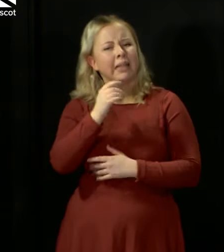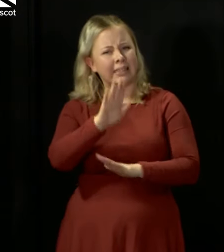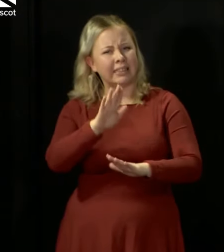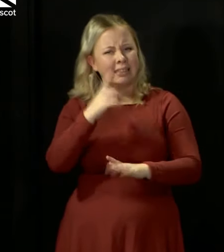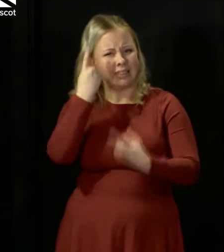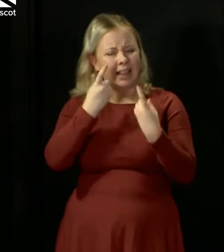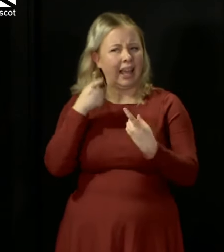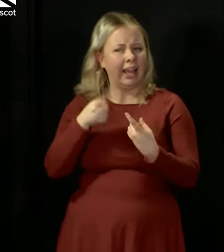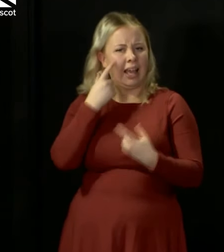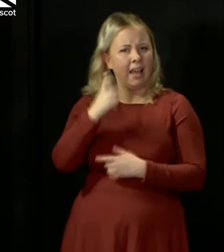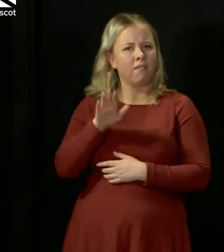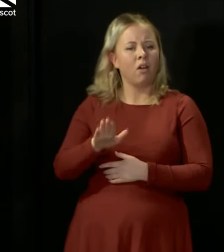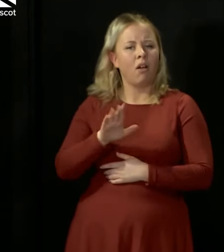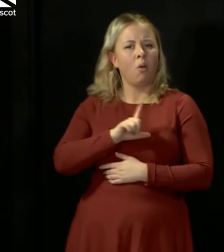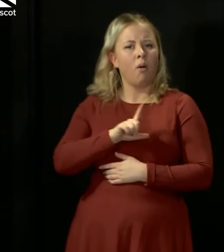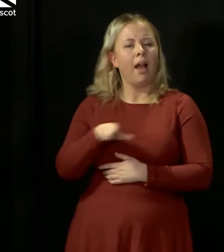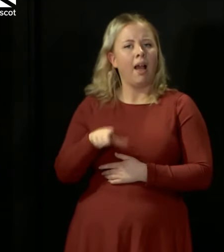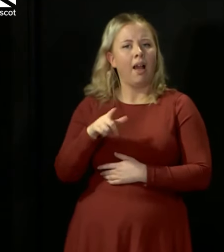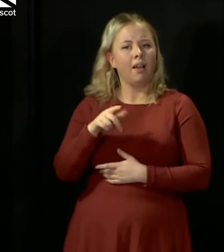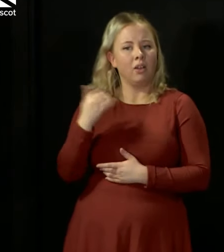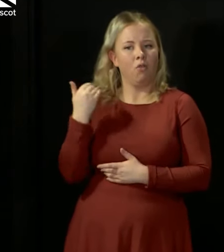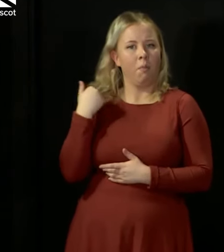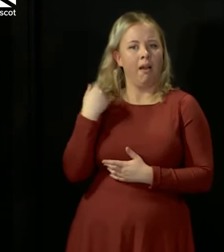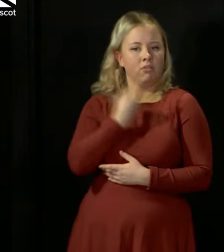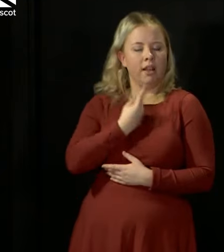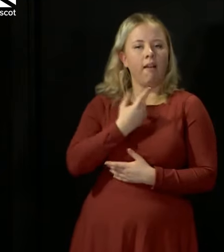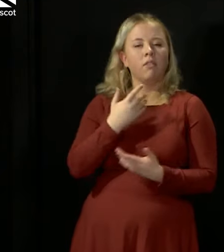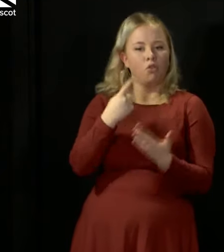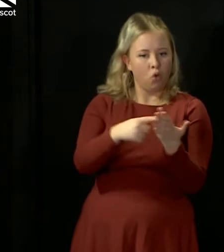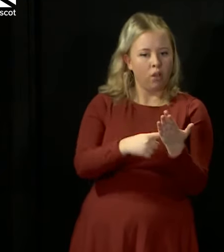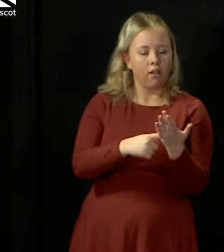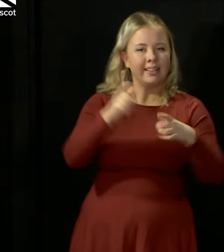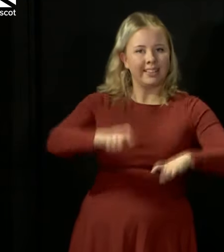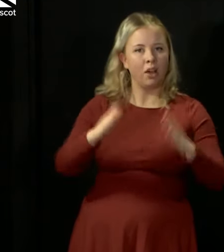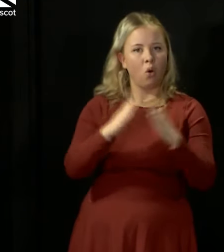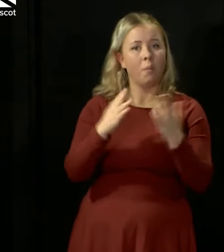that and remind yourself what the rules are. If we all stick to these rules, we will get